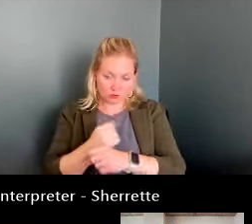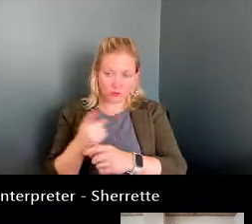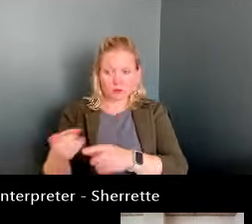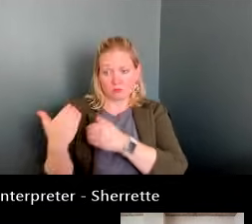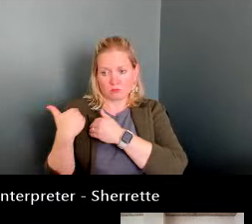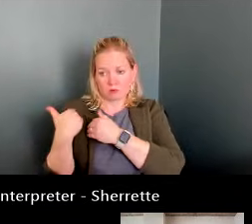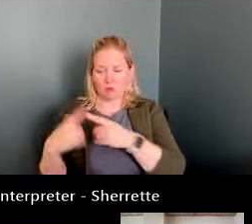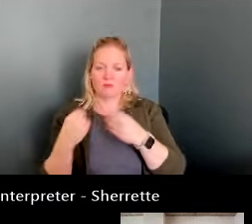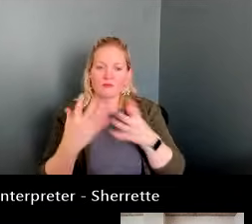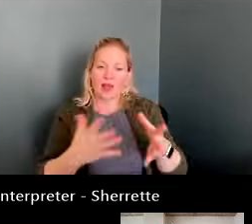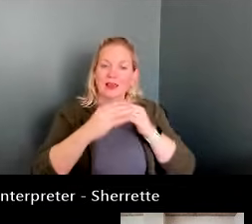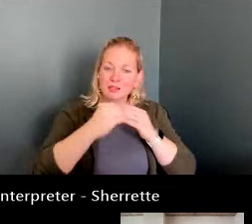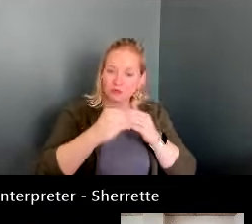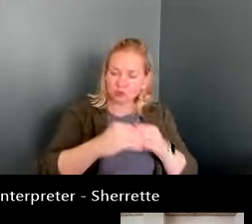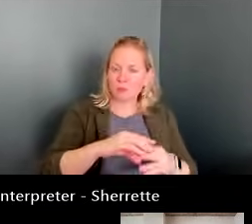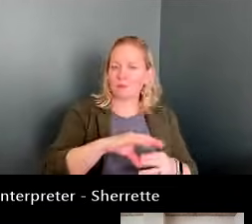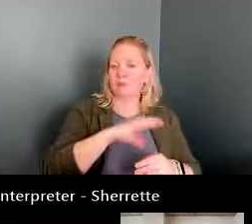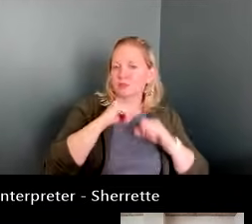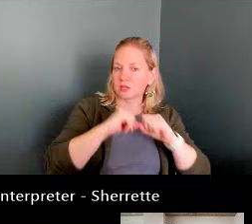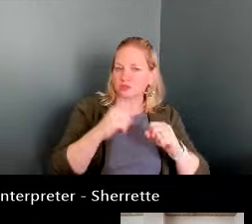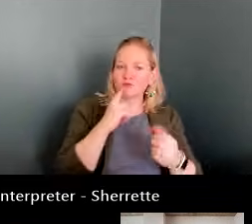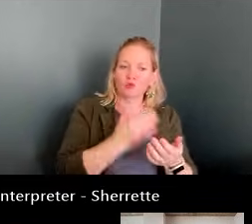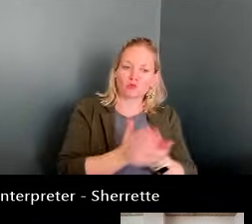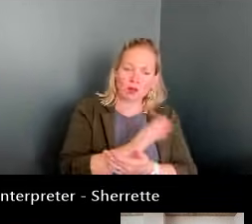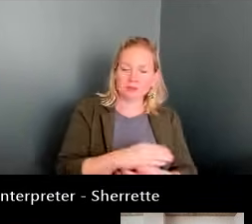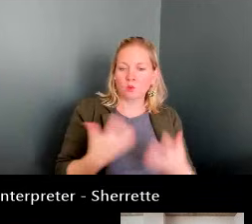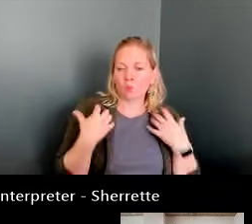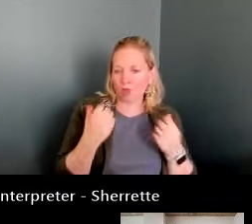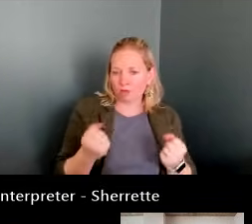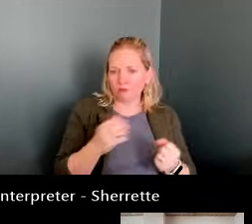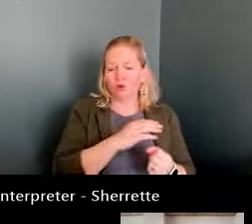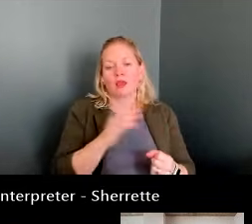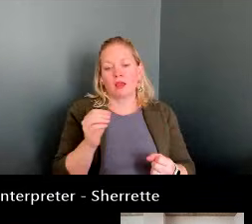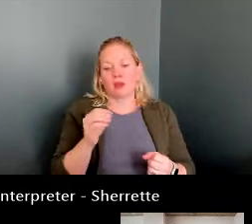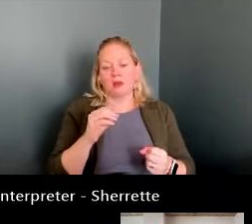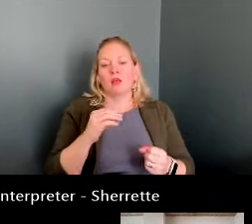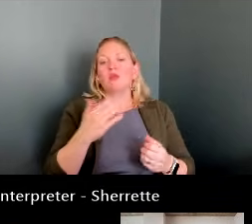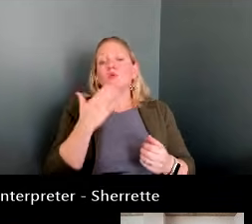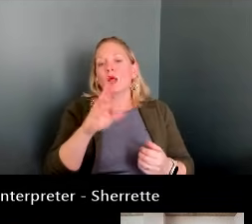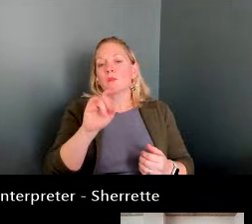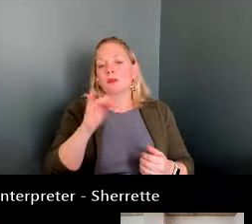protection of the rights, welfare, and wellbeing of human subjects involved in research conducted